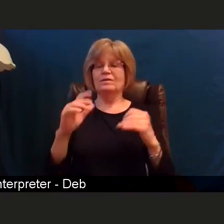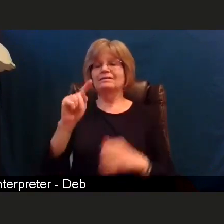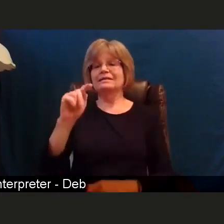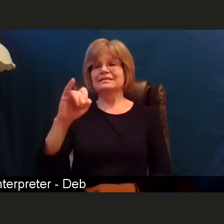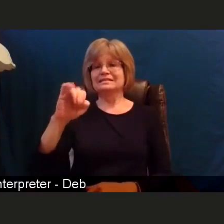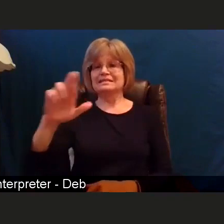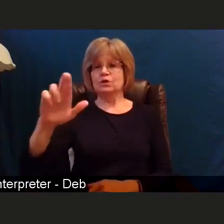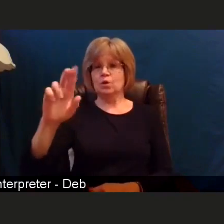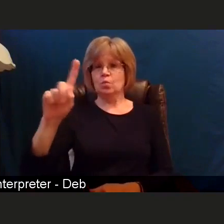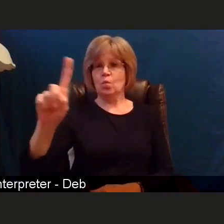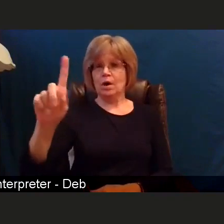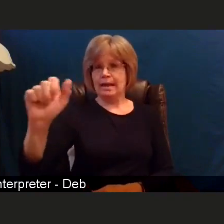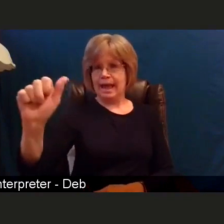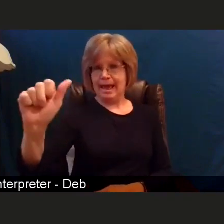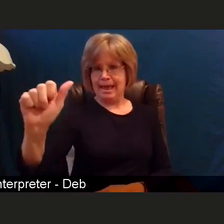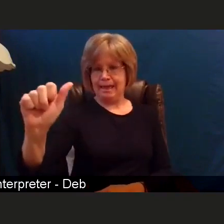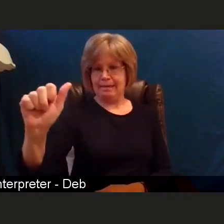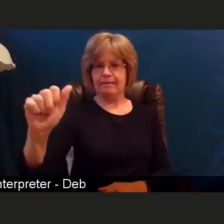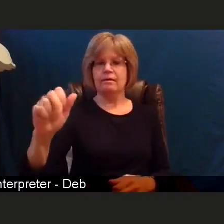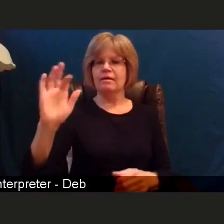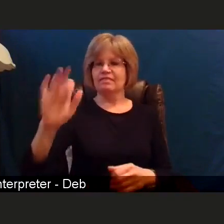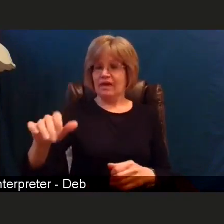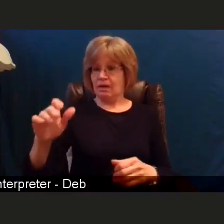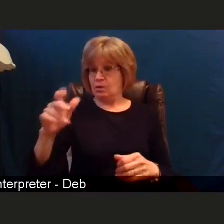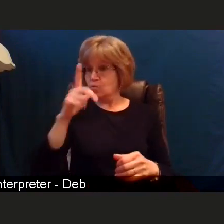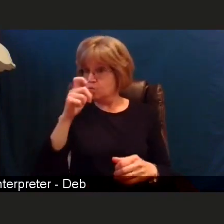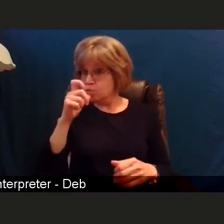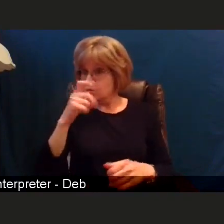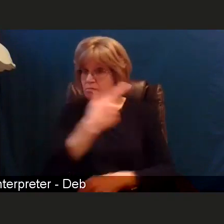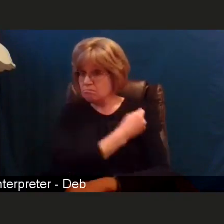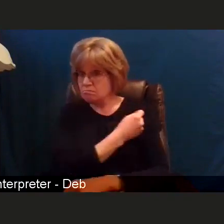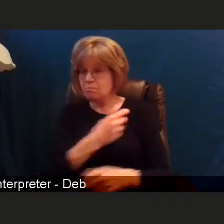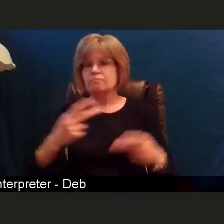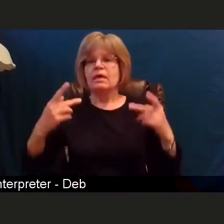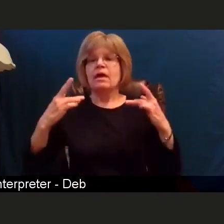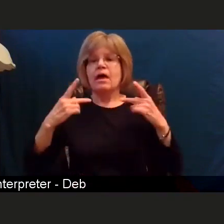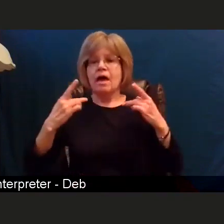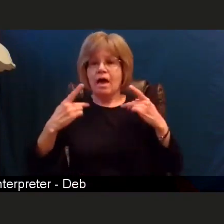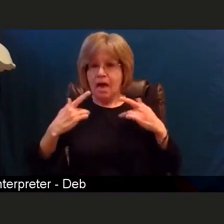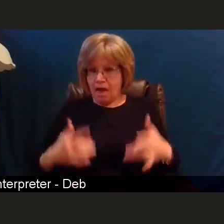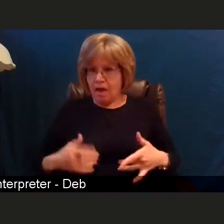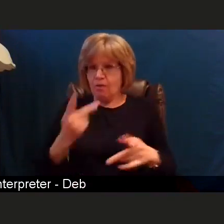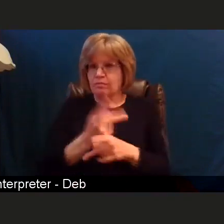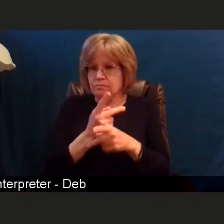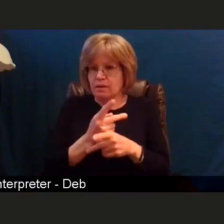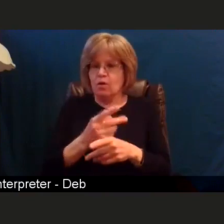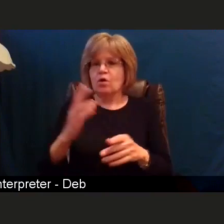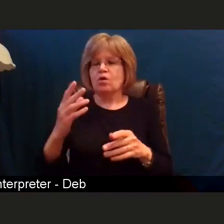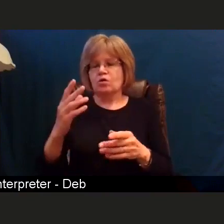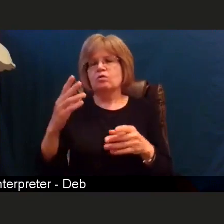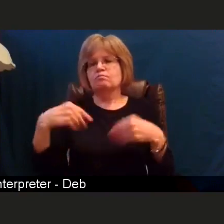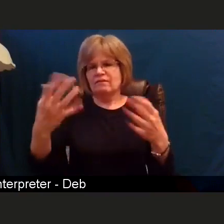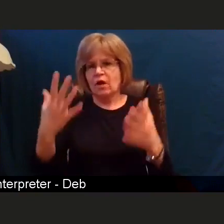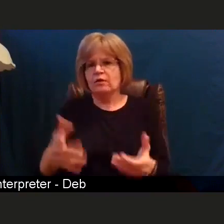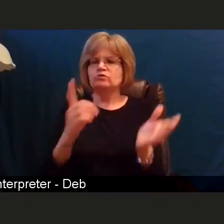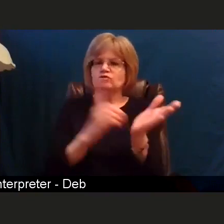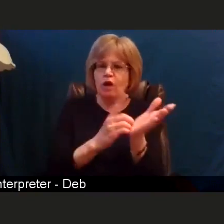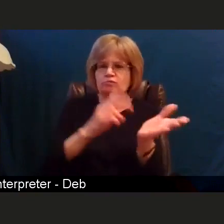which is healthcare providers because at the end of the day it's not because we're better, not because we're more deserving but